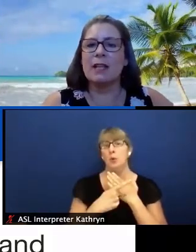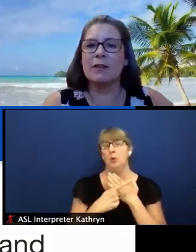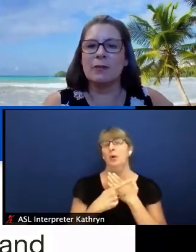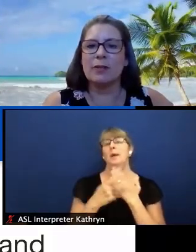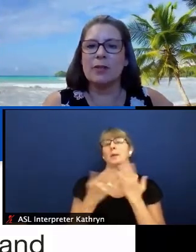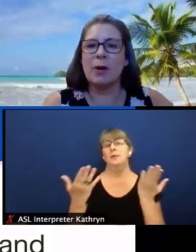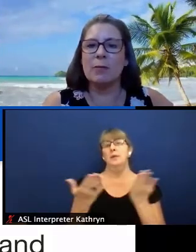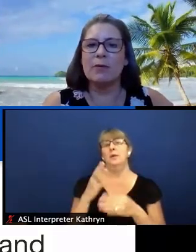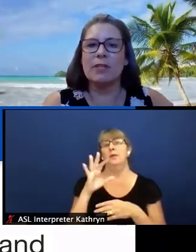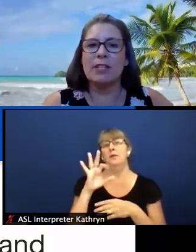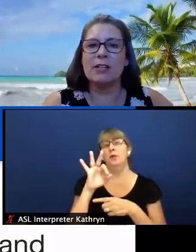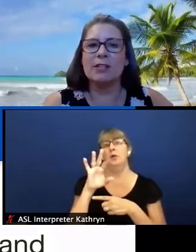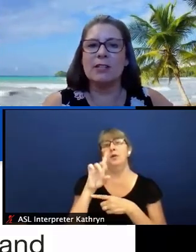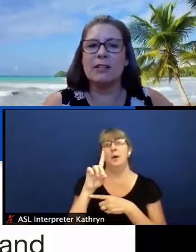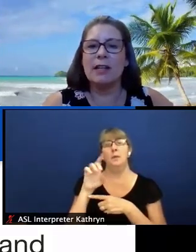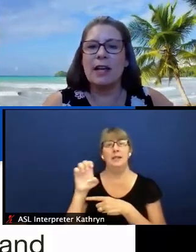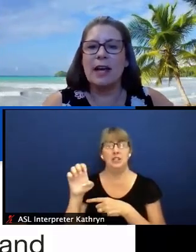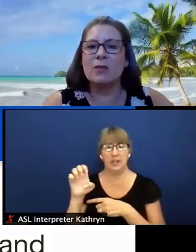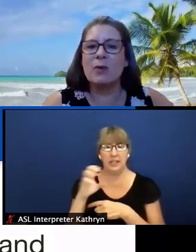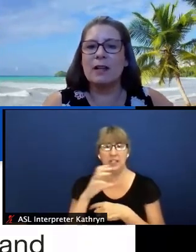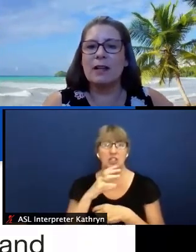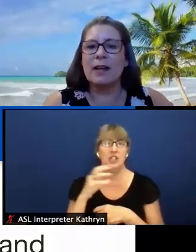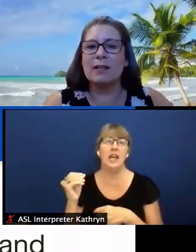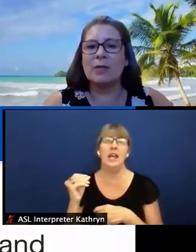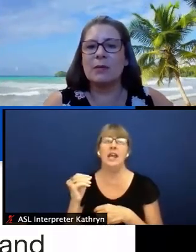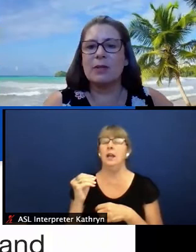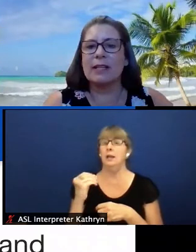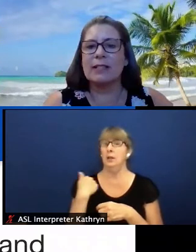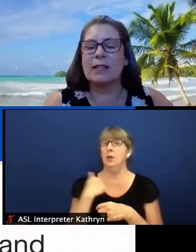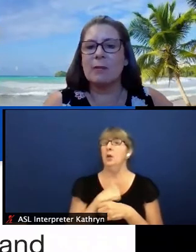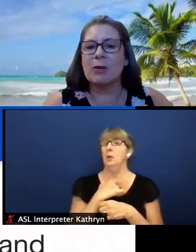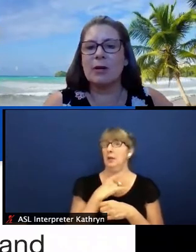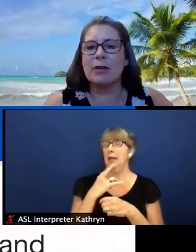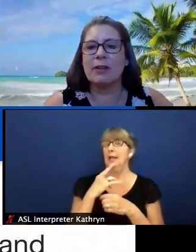Florida Department of Education, as well as we would like to collaborate with other